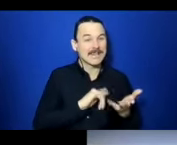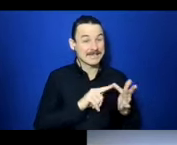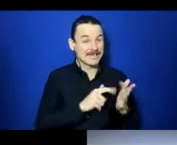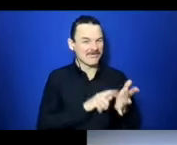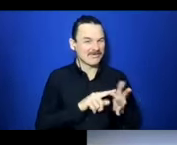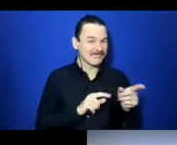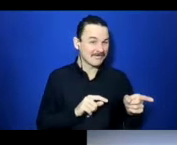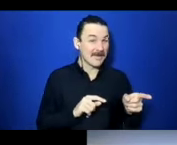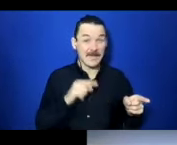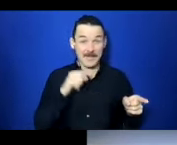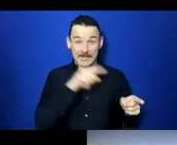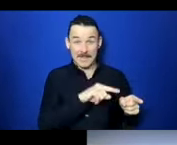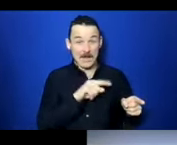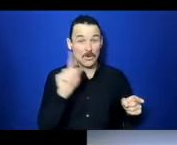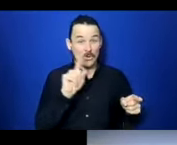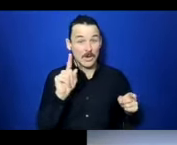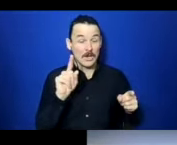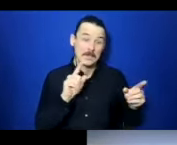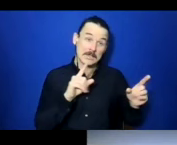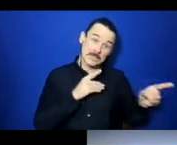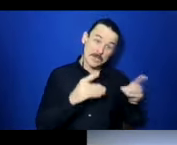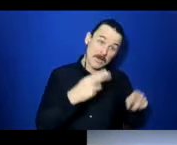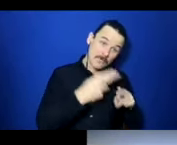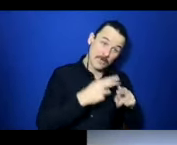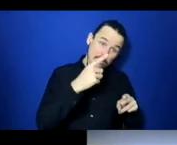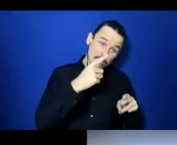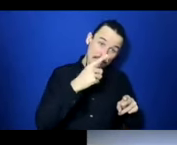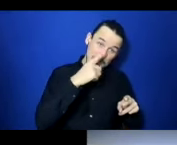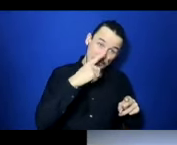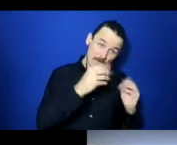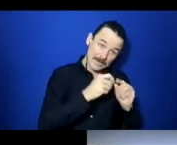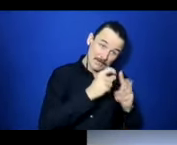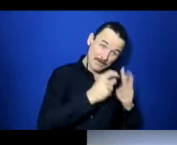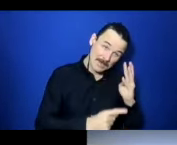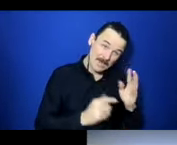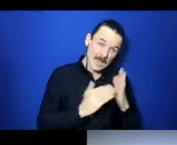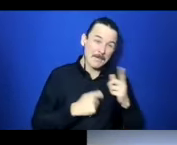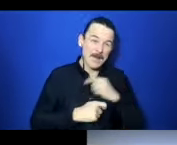with disability to mainstream. But I'd also like to challenge the other way around. I have